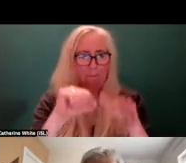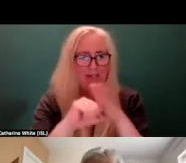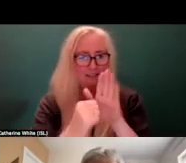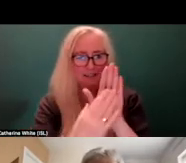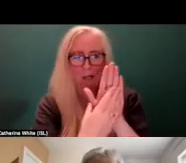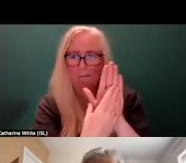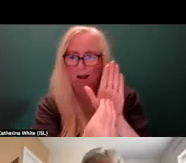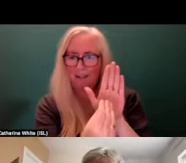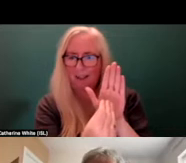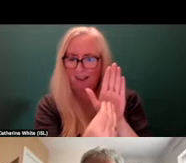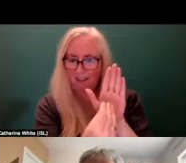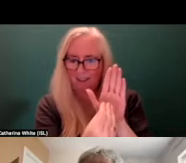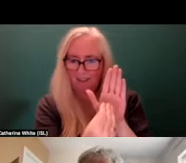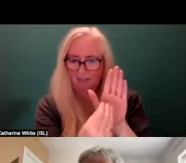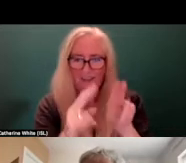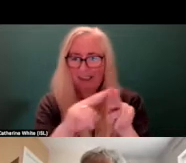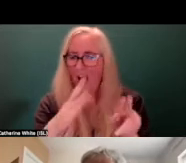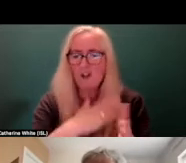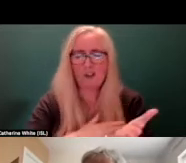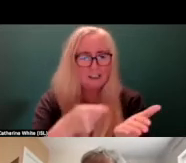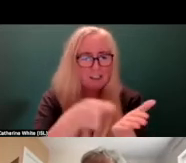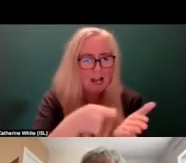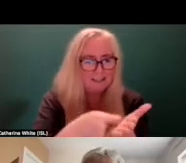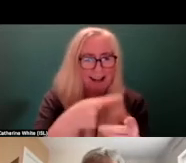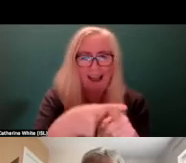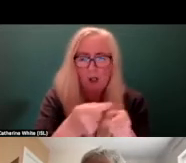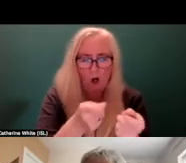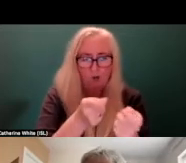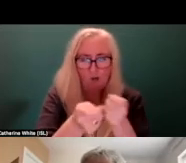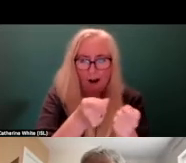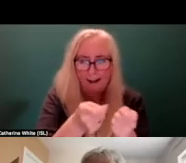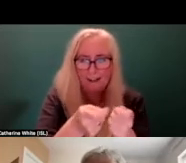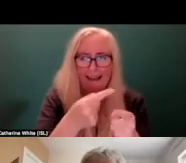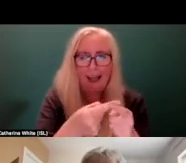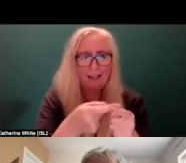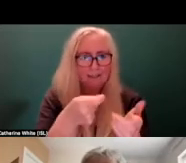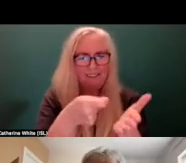and of the -- not just the capital costs, but the running costs and the